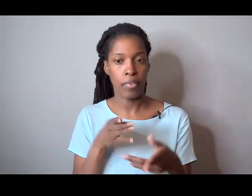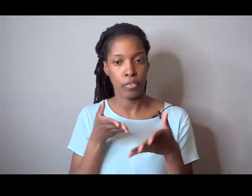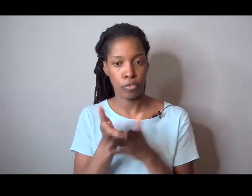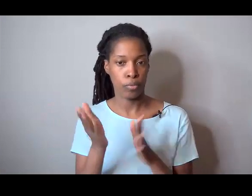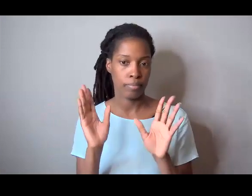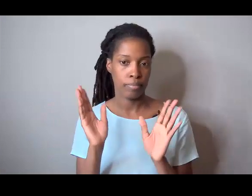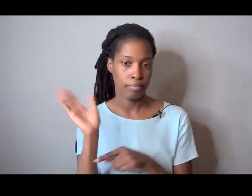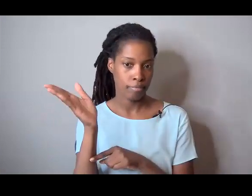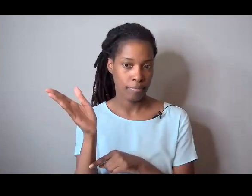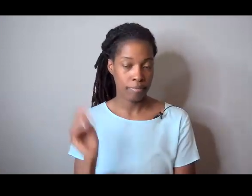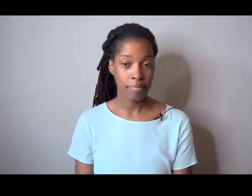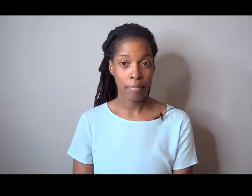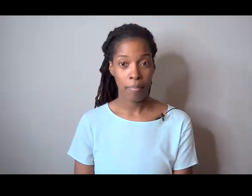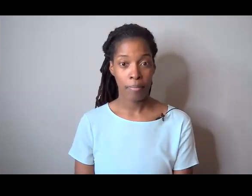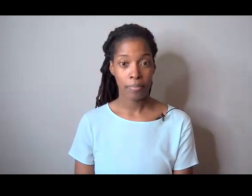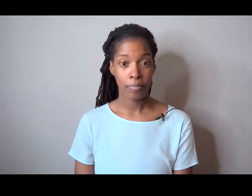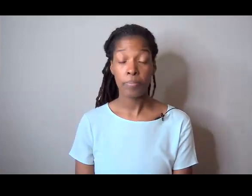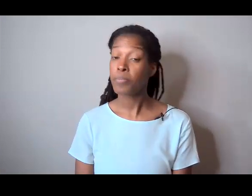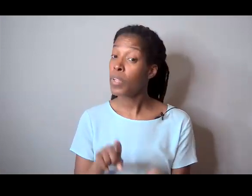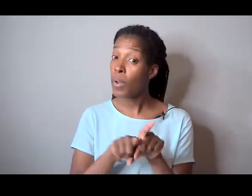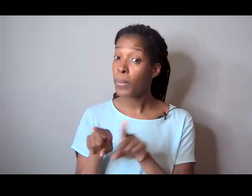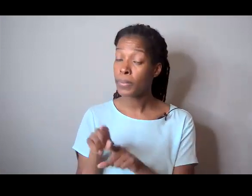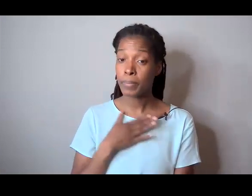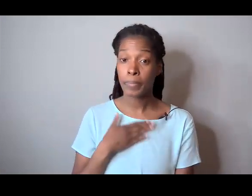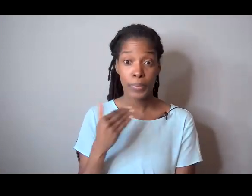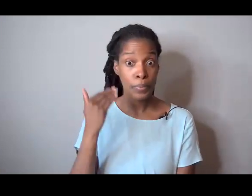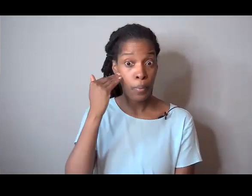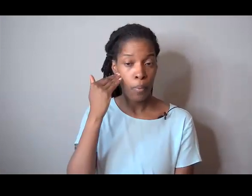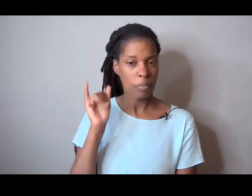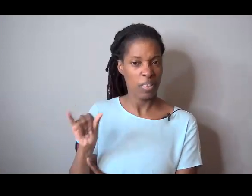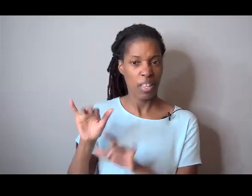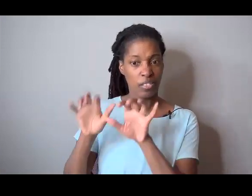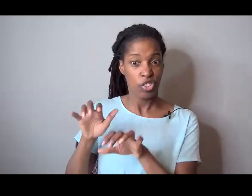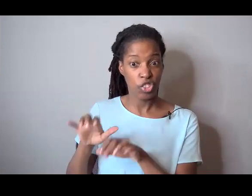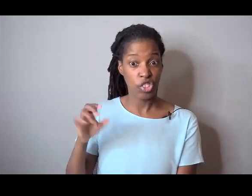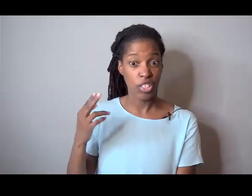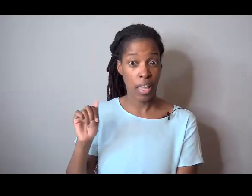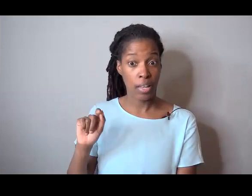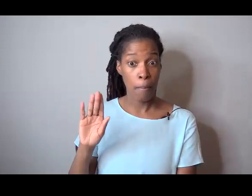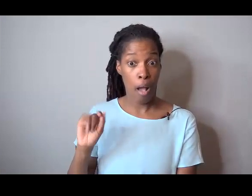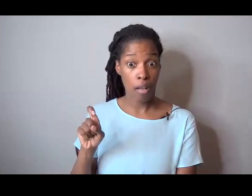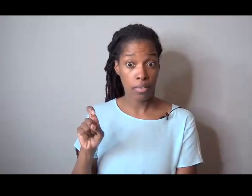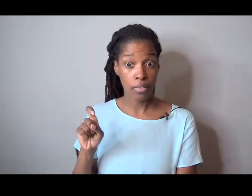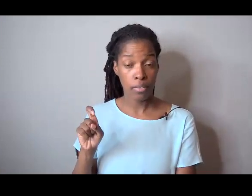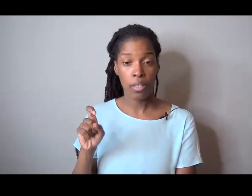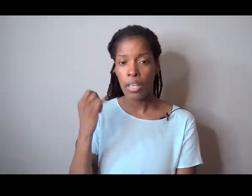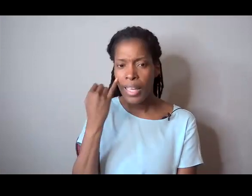And on that note regarding the chatbox, if you haven't already opened the chat,